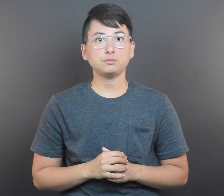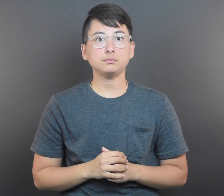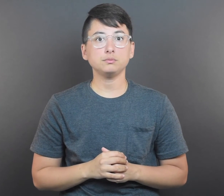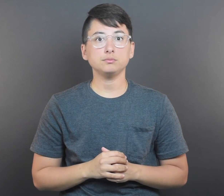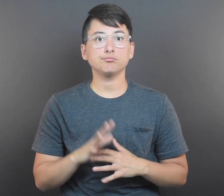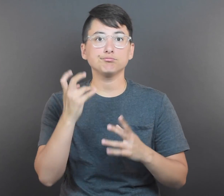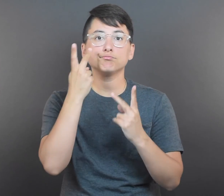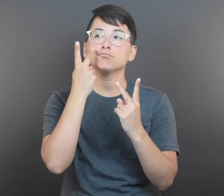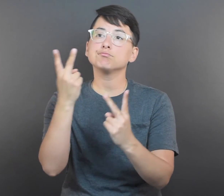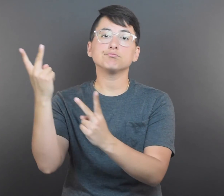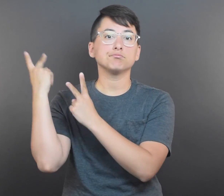Reflecting back